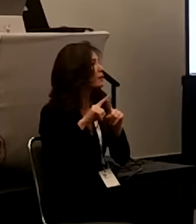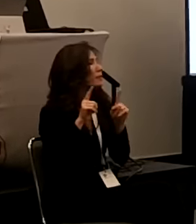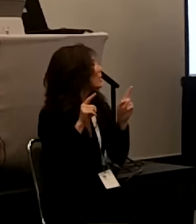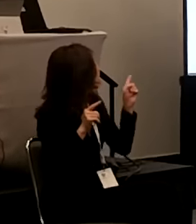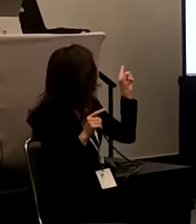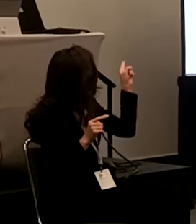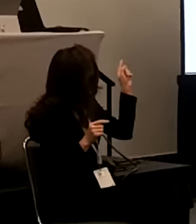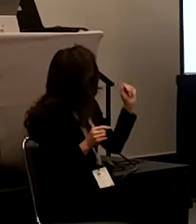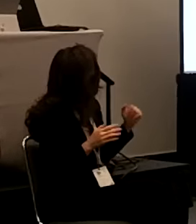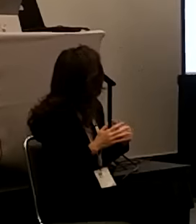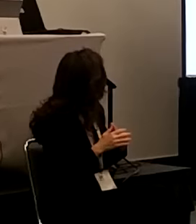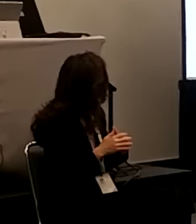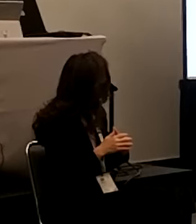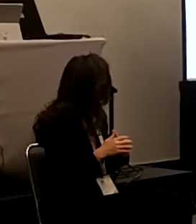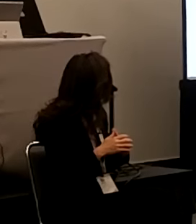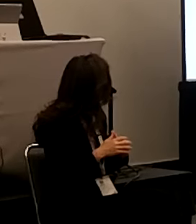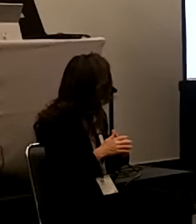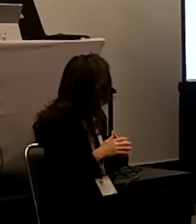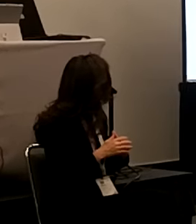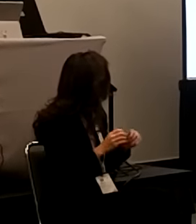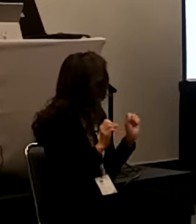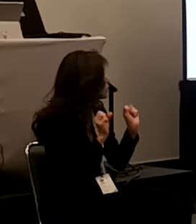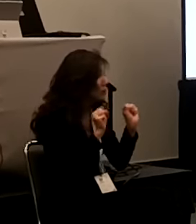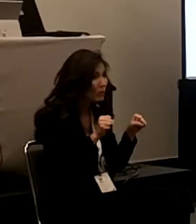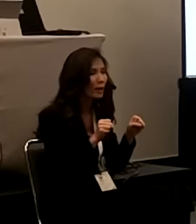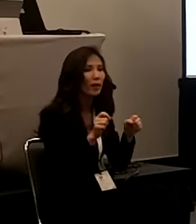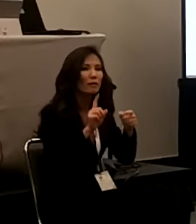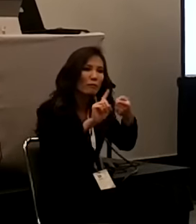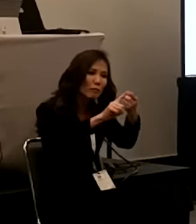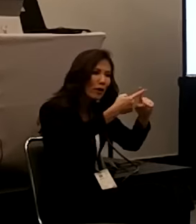Basically, you can have viewers and your friends or whoever